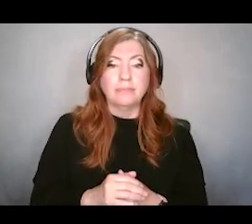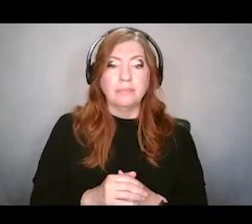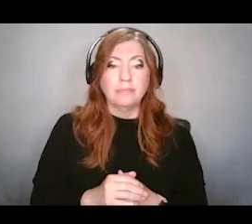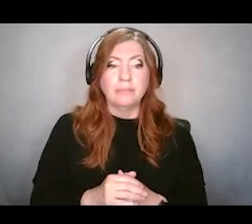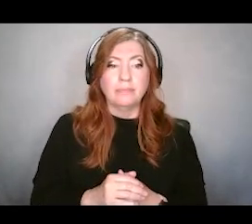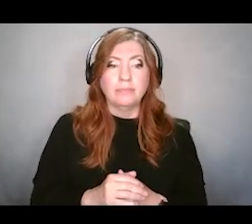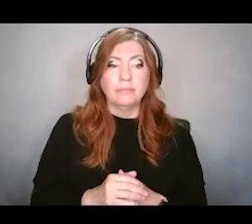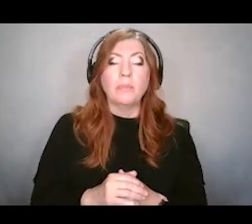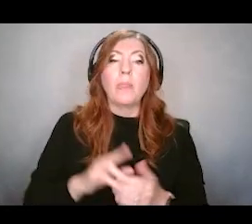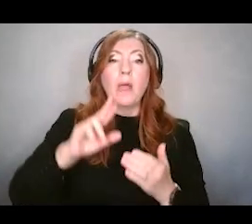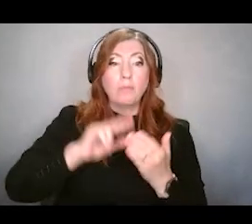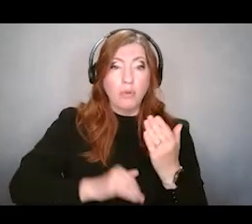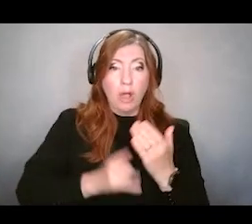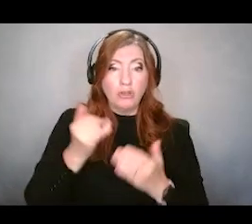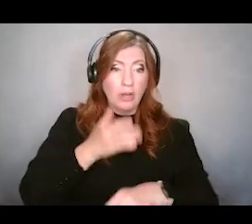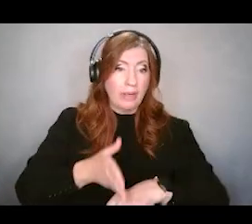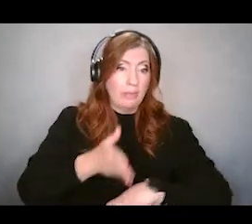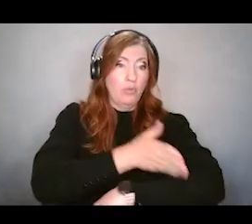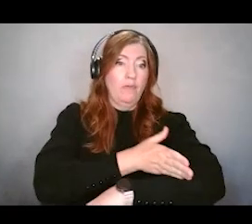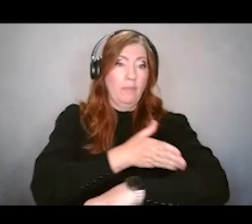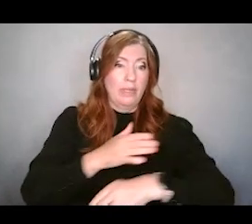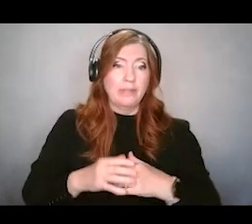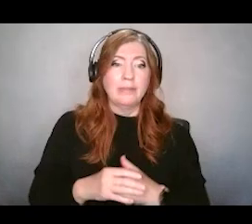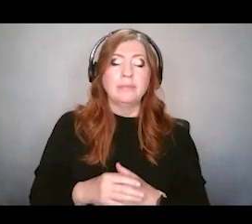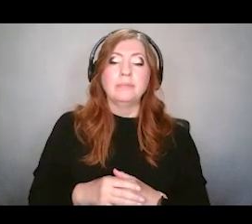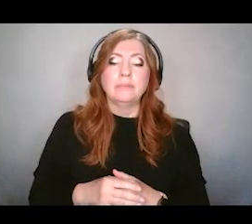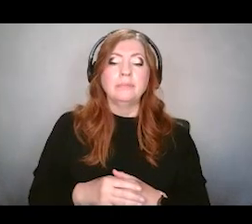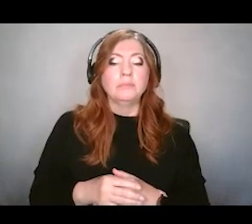Project Improvements. On a broader scale,